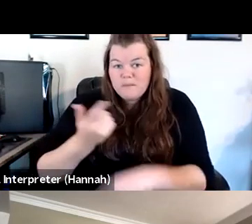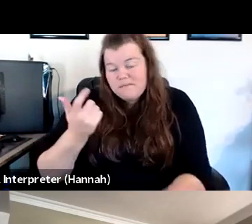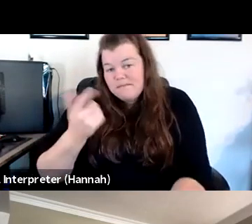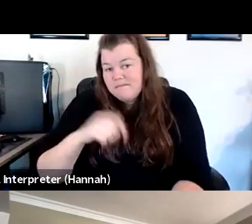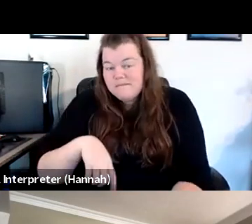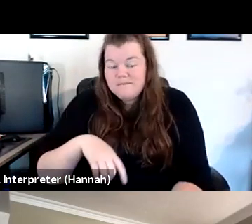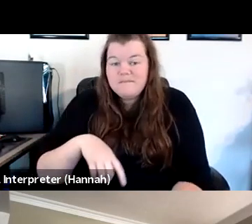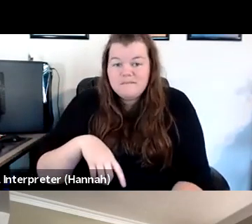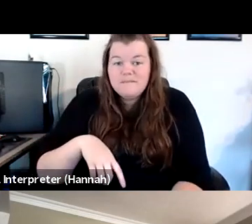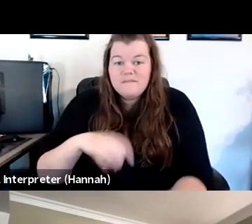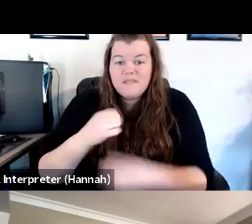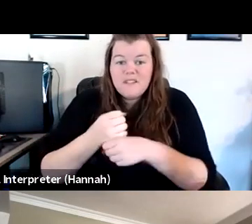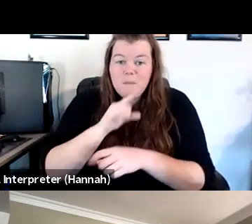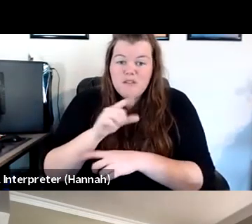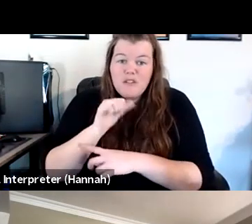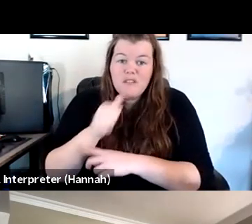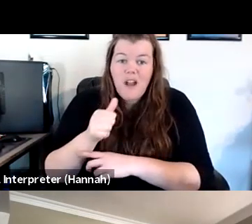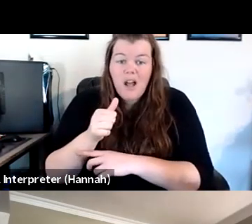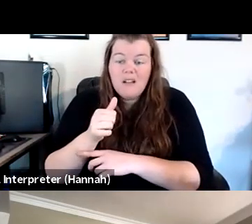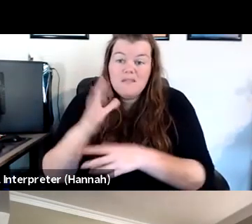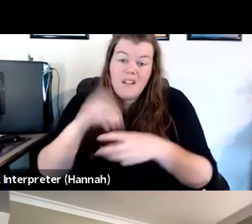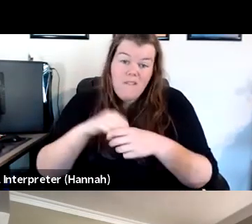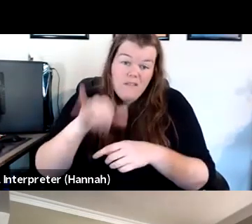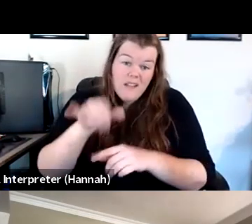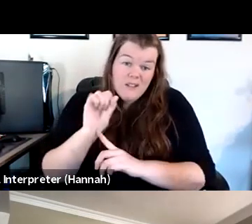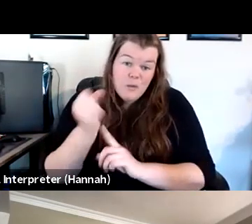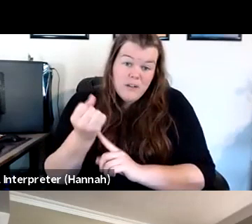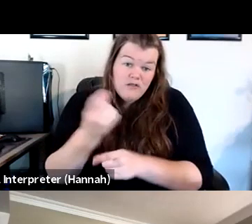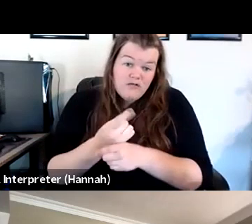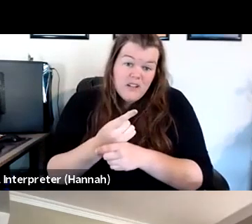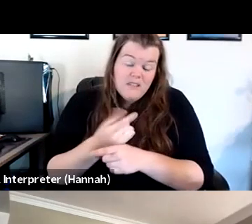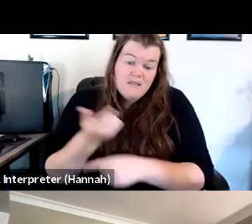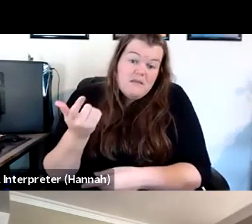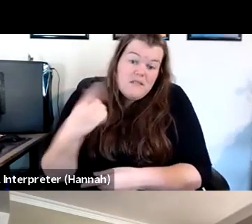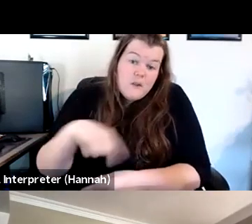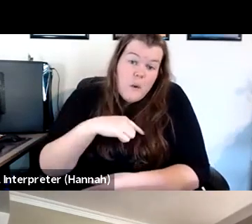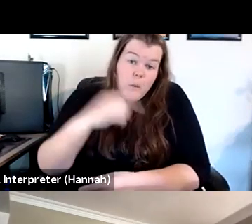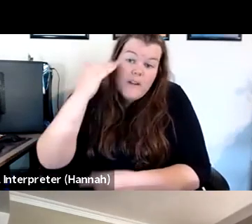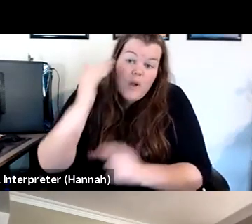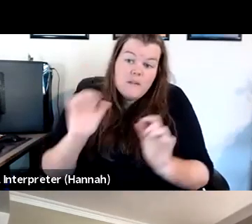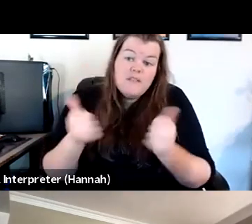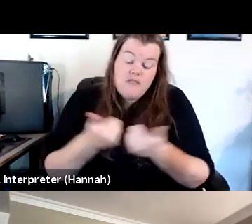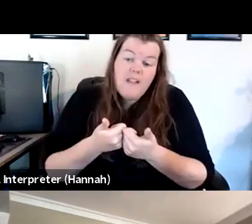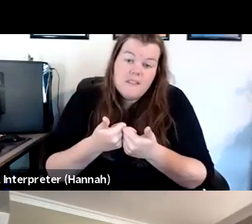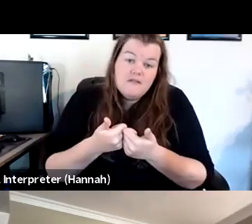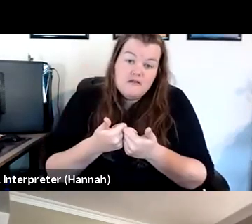so that they aren't uh in this situation right which we know is challenging um but yeah which it